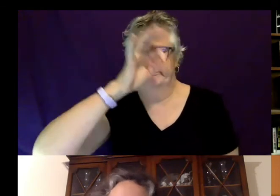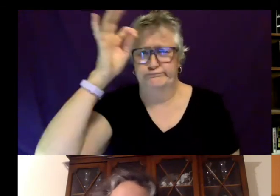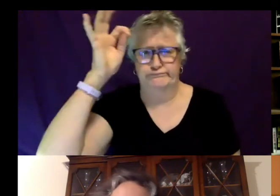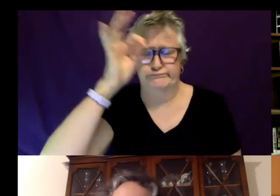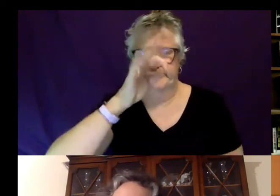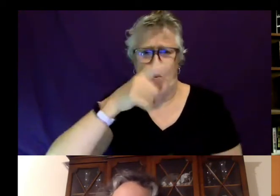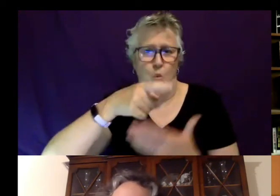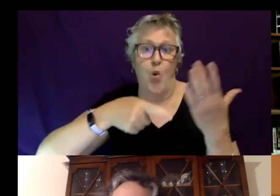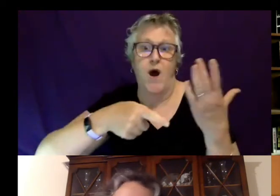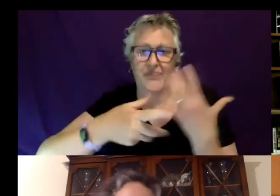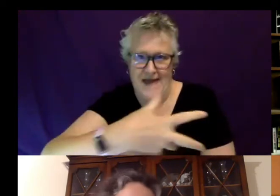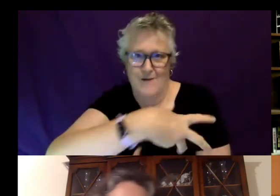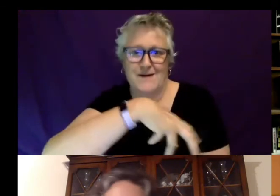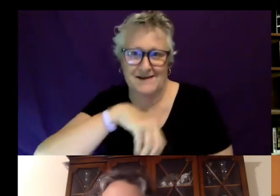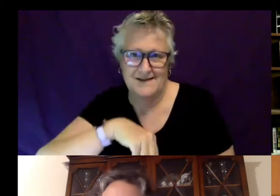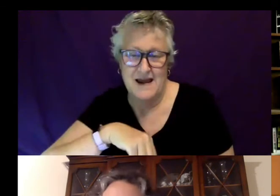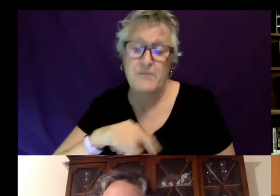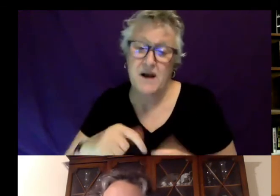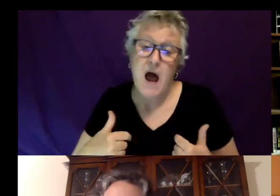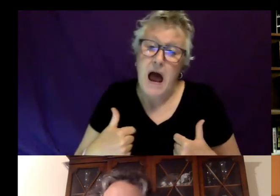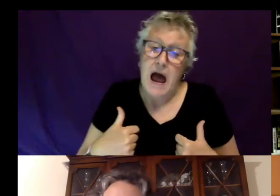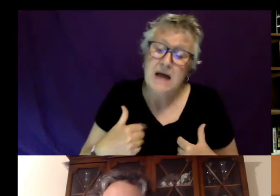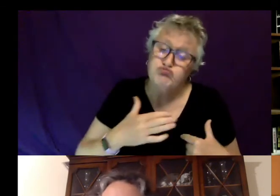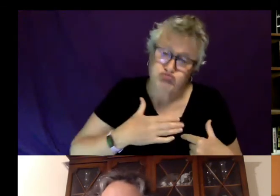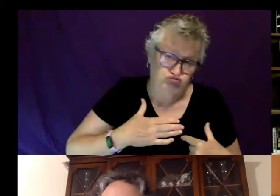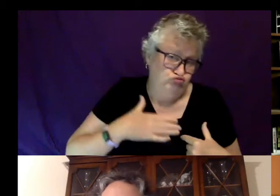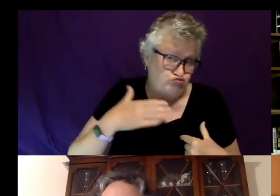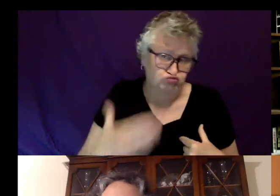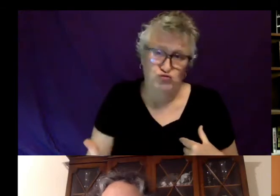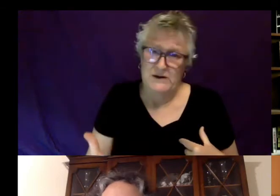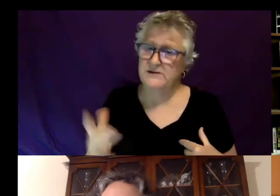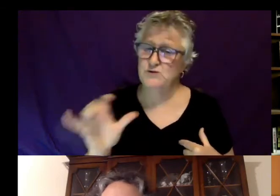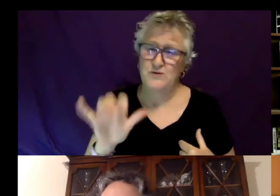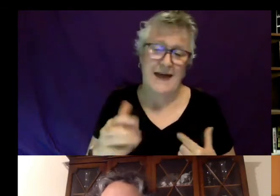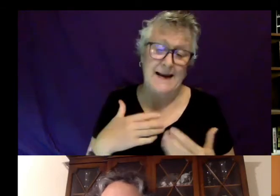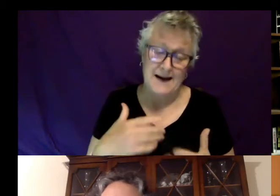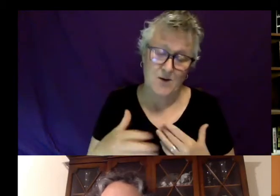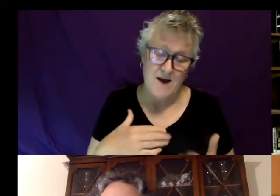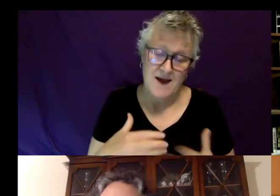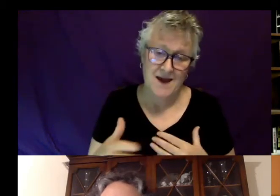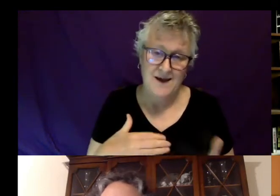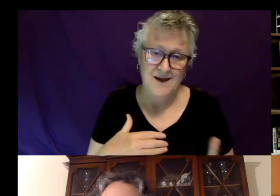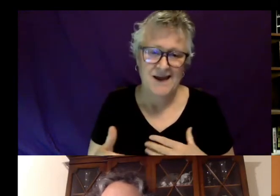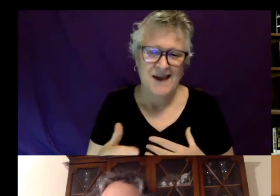Um, but I agreed to do it anyway. And uh this was going to be a soft, soft thing.